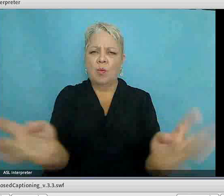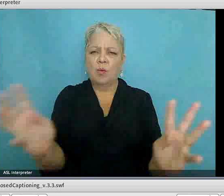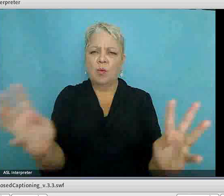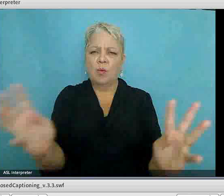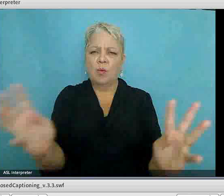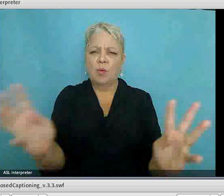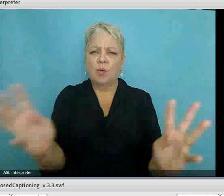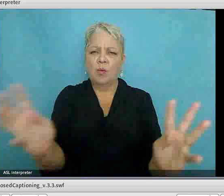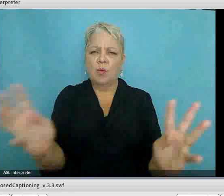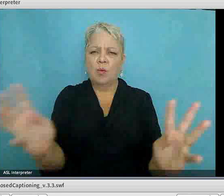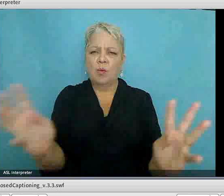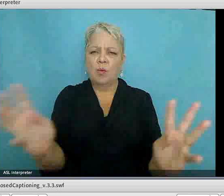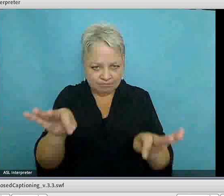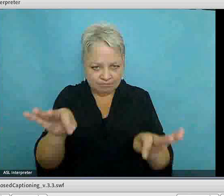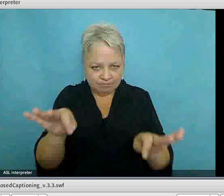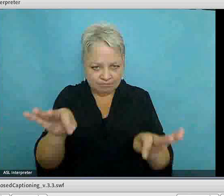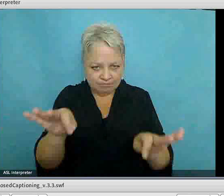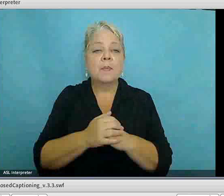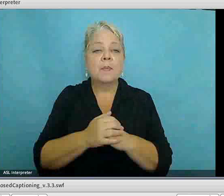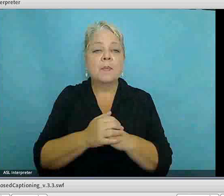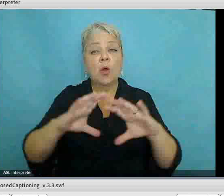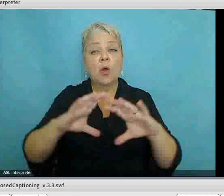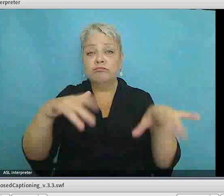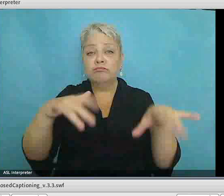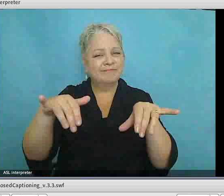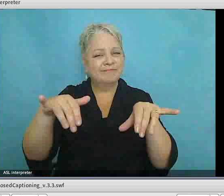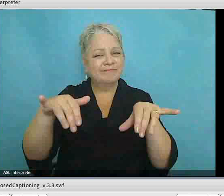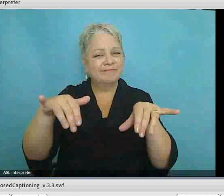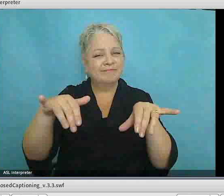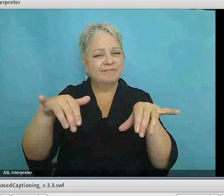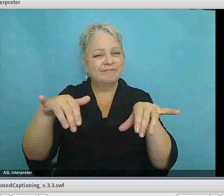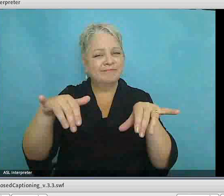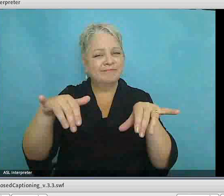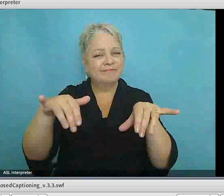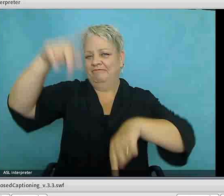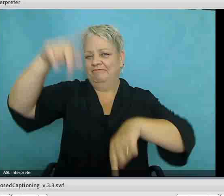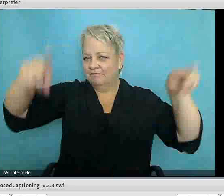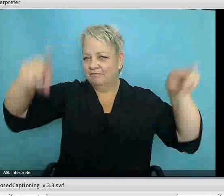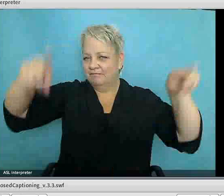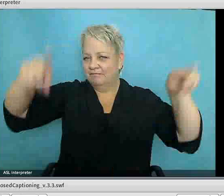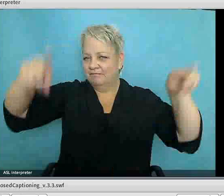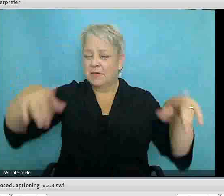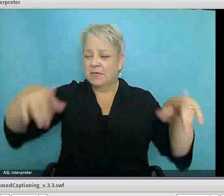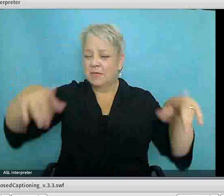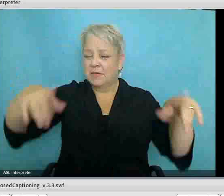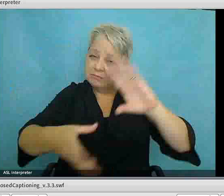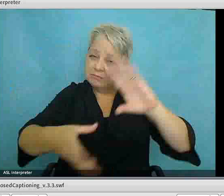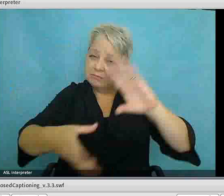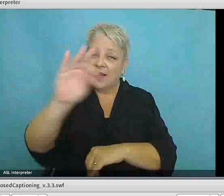This is a diverse group of about 90,000 adults in Massachusetts of different races and ethnicity,